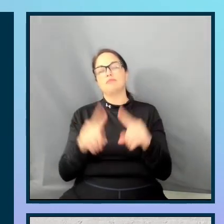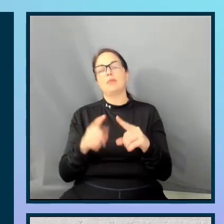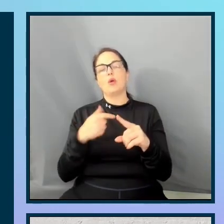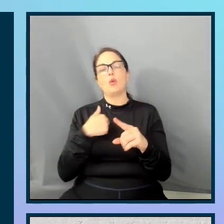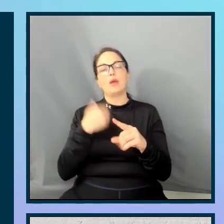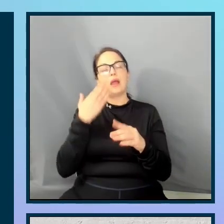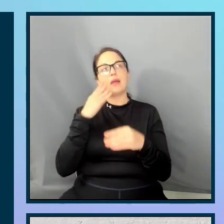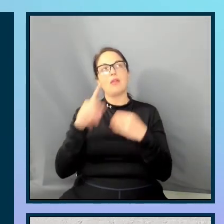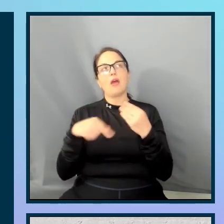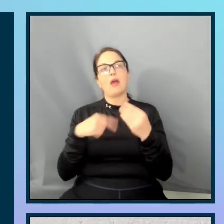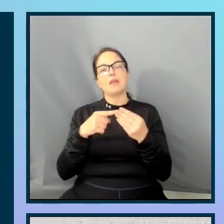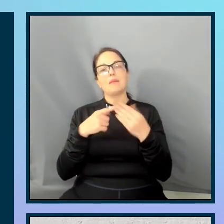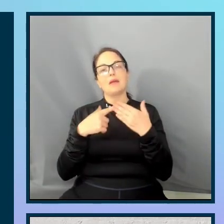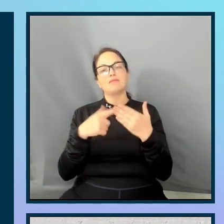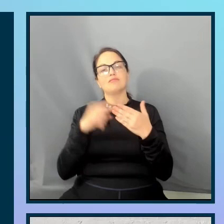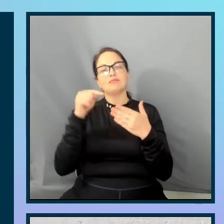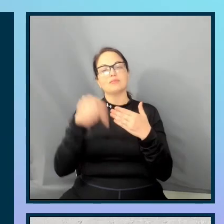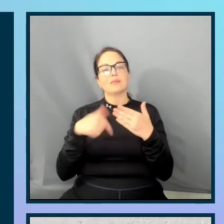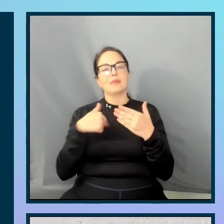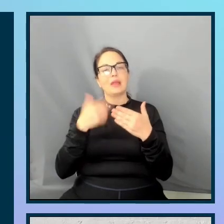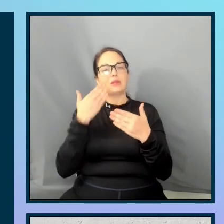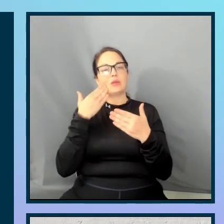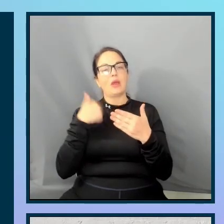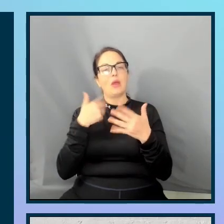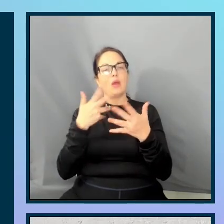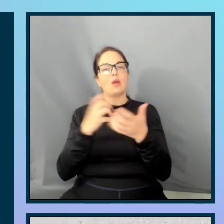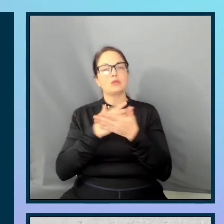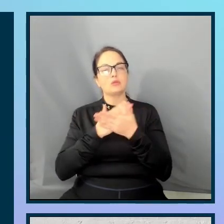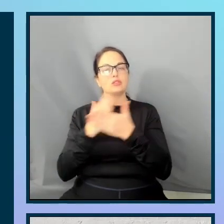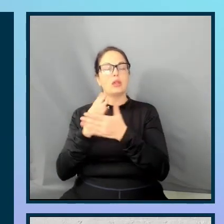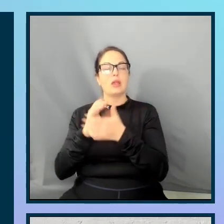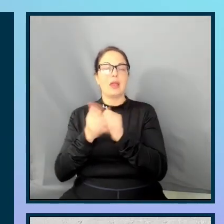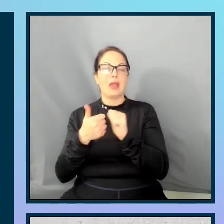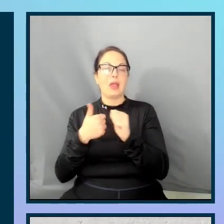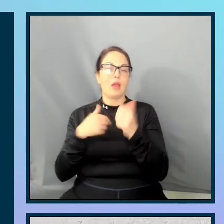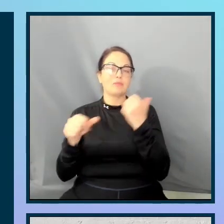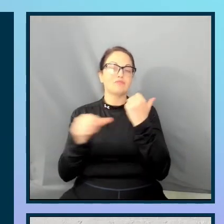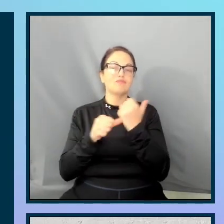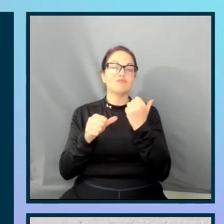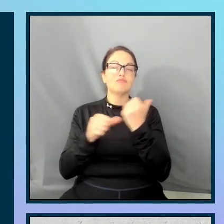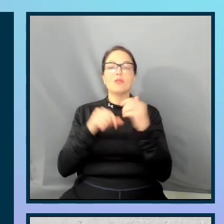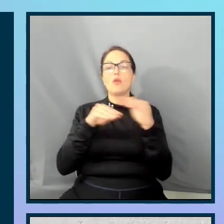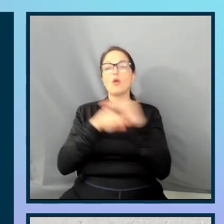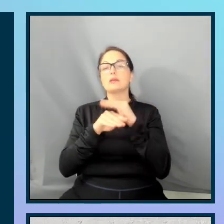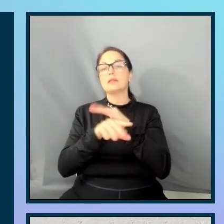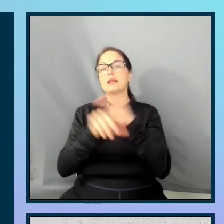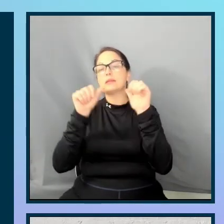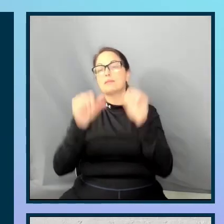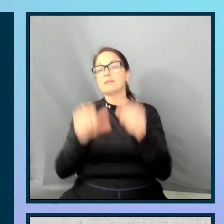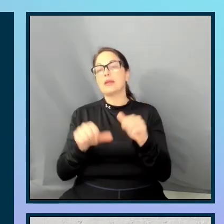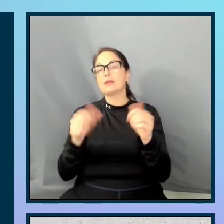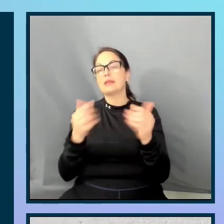I knew I wanted to share with people how I unexpectedly ended up advocating for accessibility at LinkedIn.